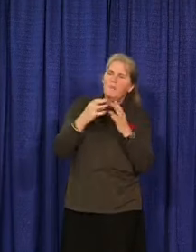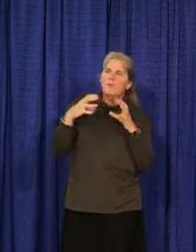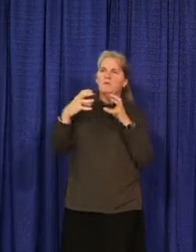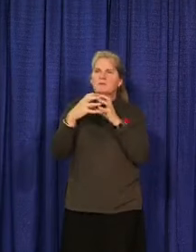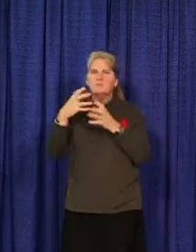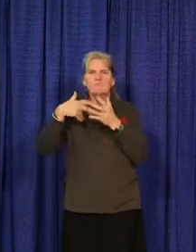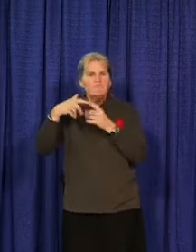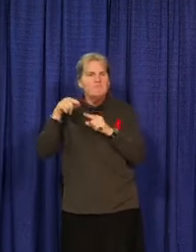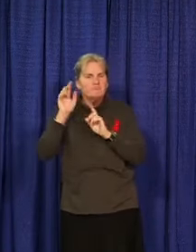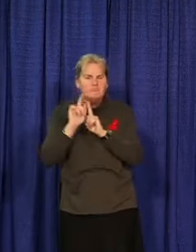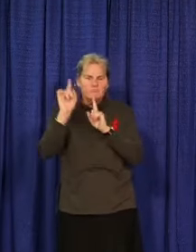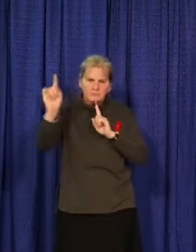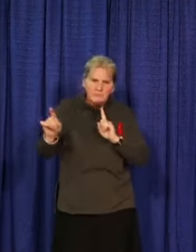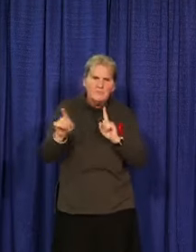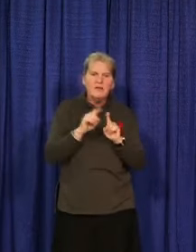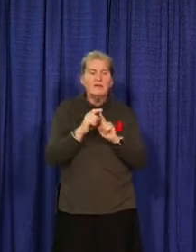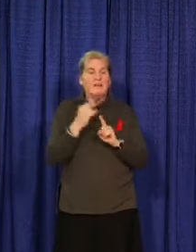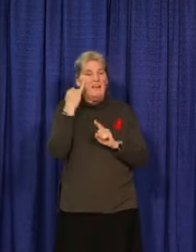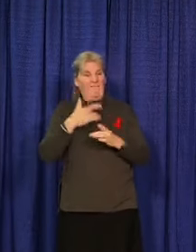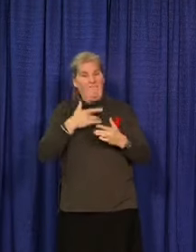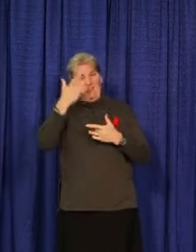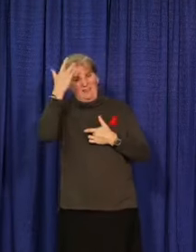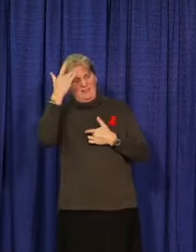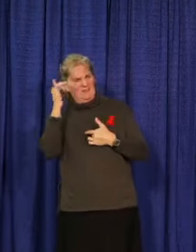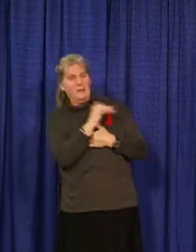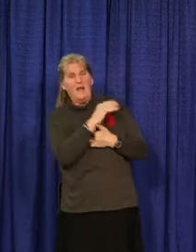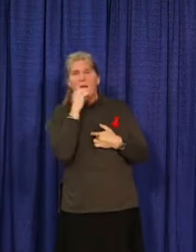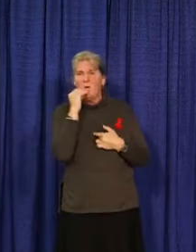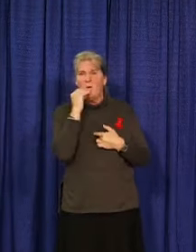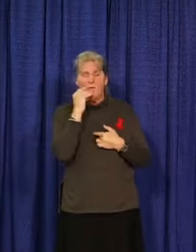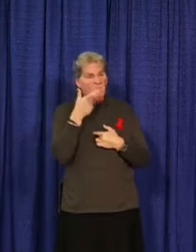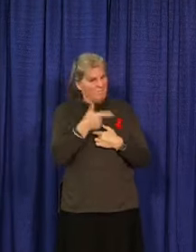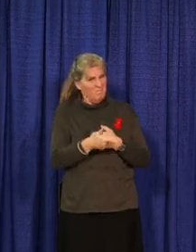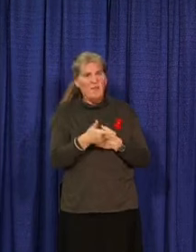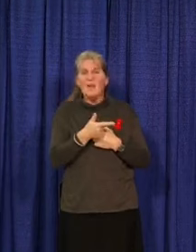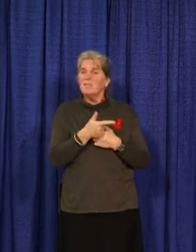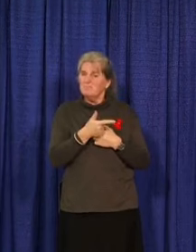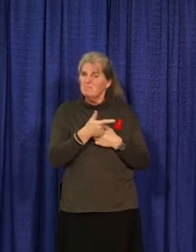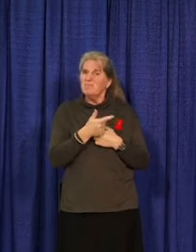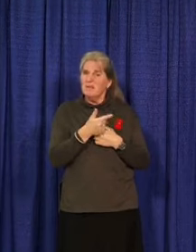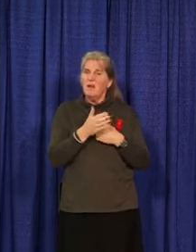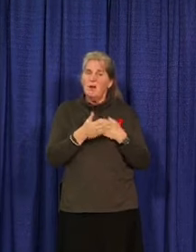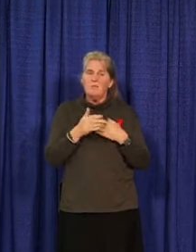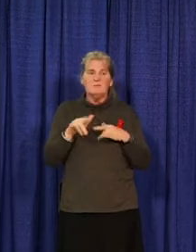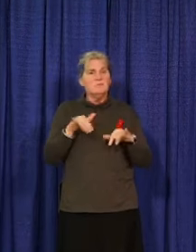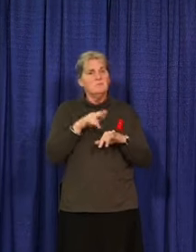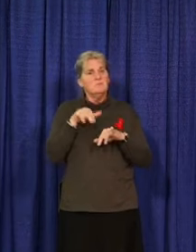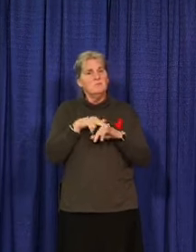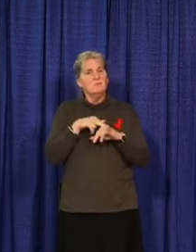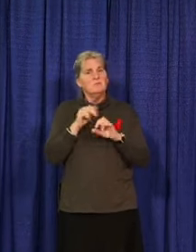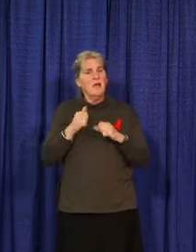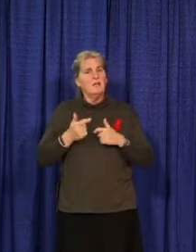not in our bubbler social circle, and staying home when the sick, among the other steps.